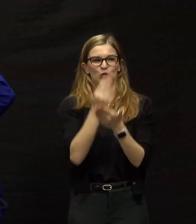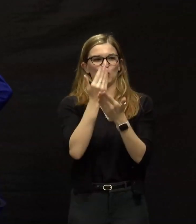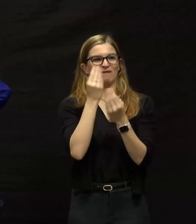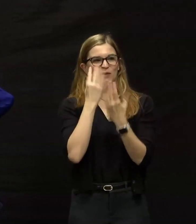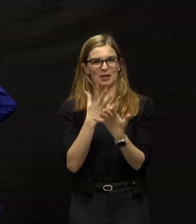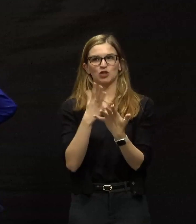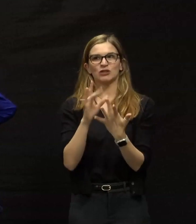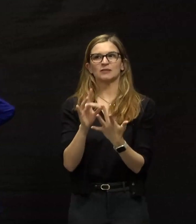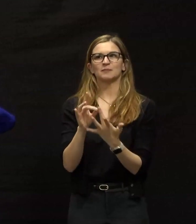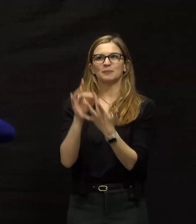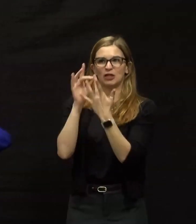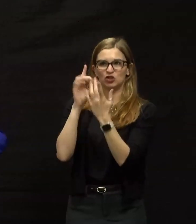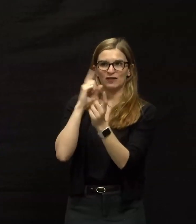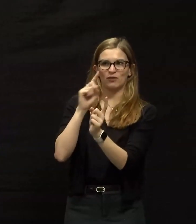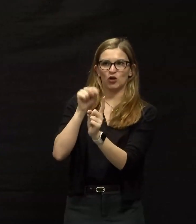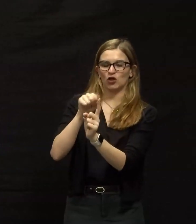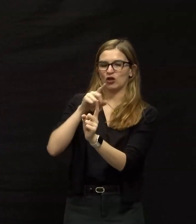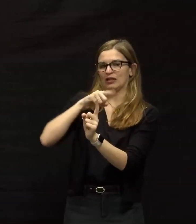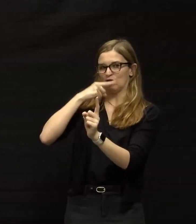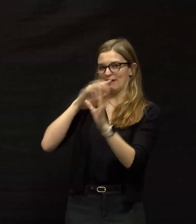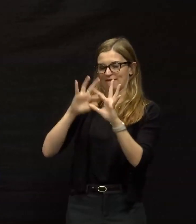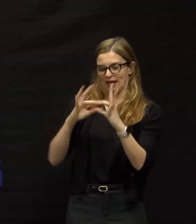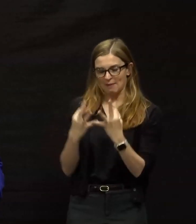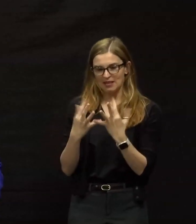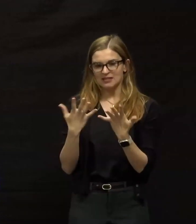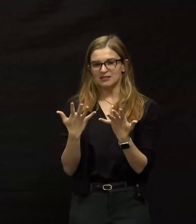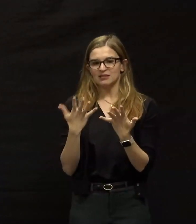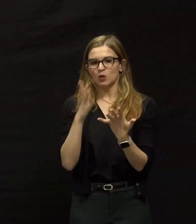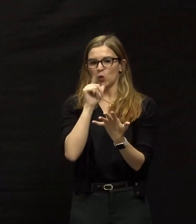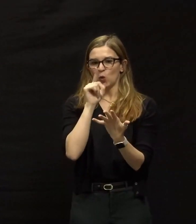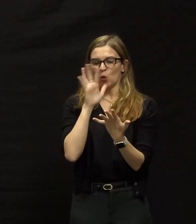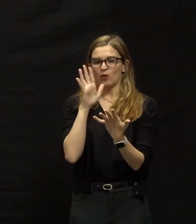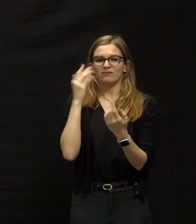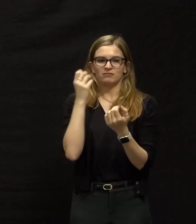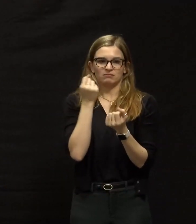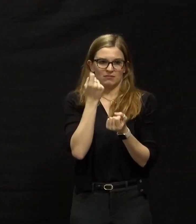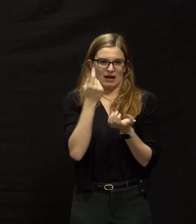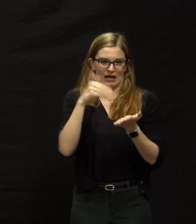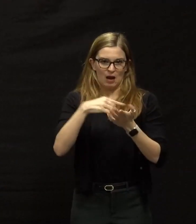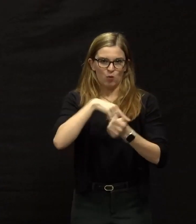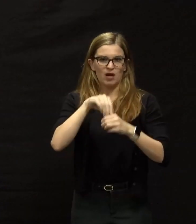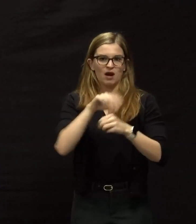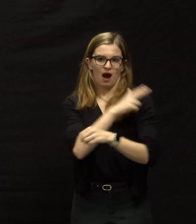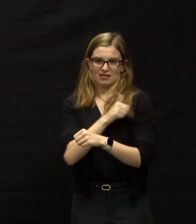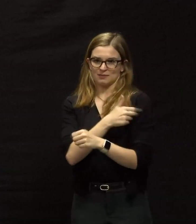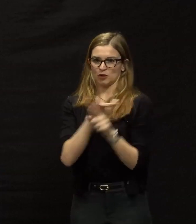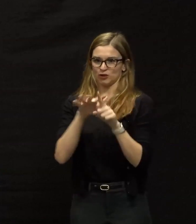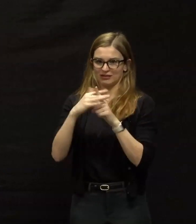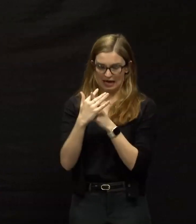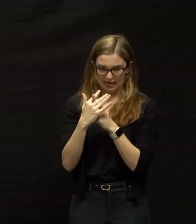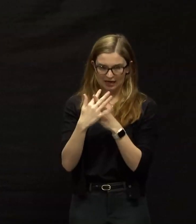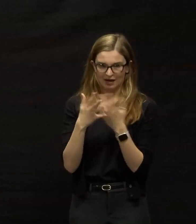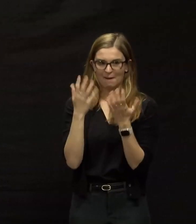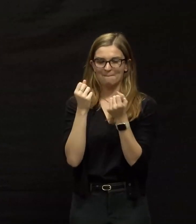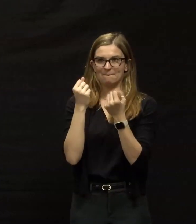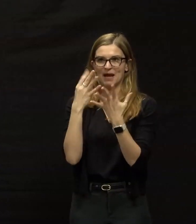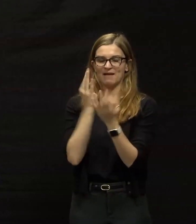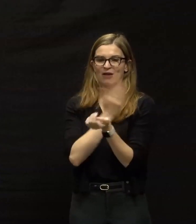presenting this new information to families, to hearing families particularly, and again, we are in a hospital setting,